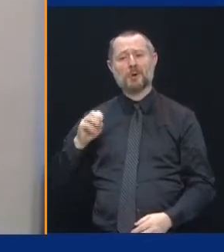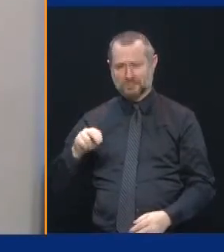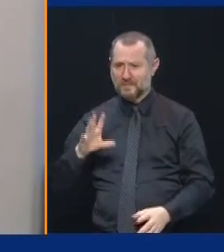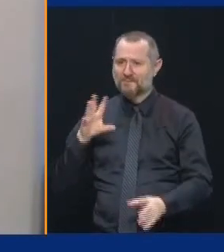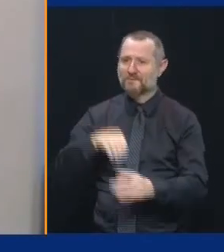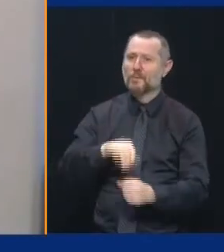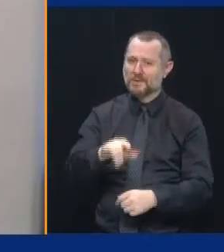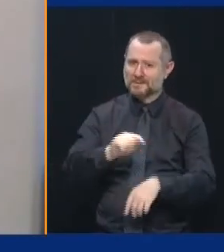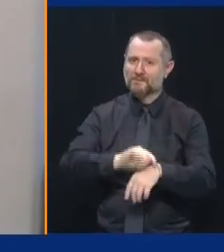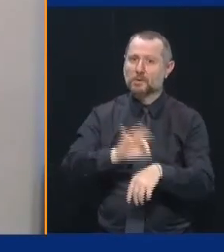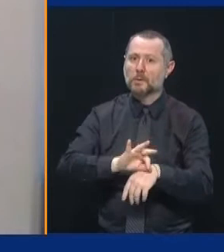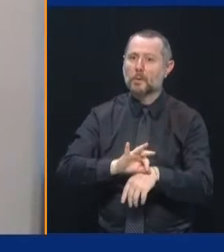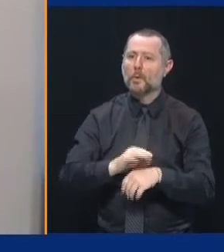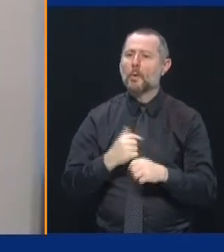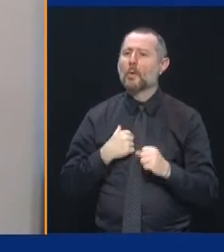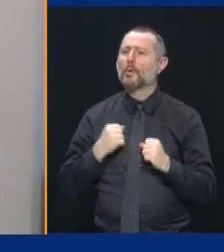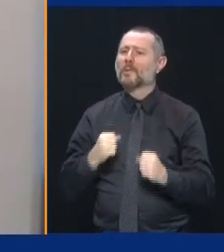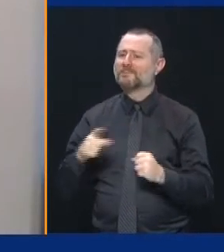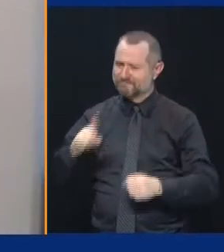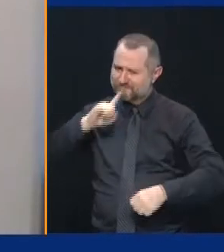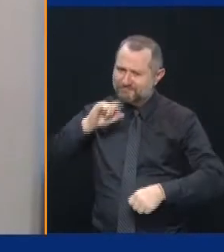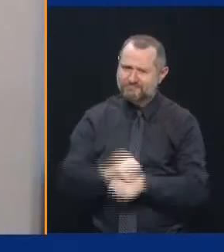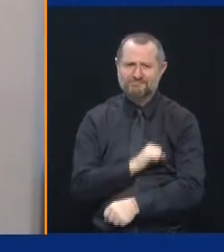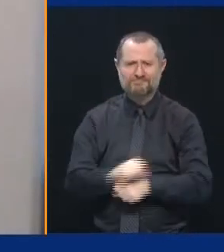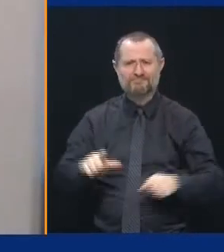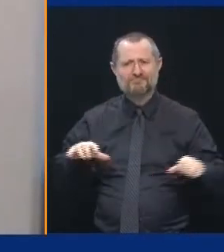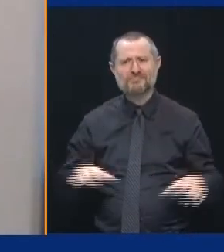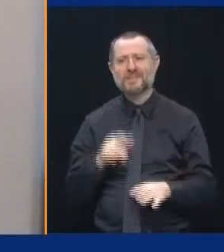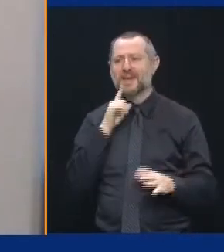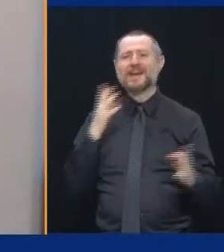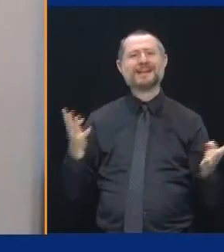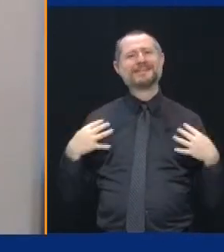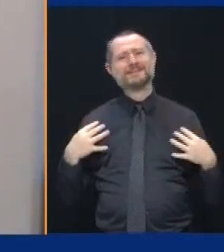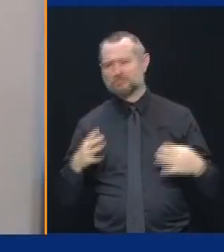AND I HOPE IN FACT, I'M PROUD OF MY DAUGHTER DOMINIQUE ON THE TASK FORCE. I KNOW IT'S NOT A SHOW PIECE,